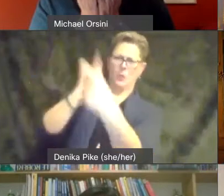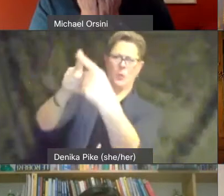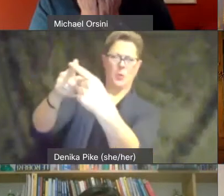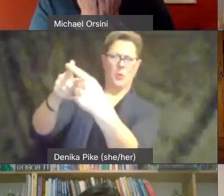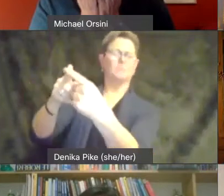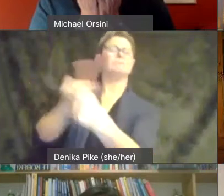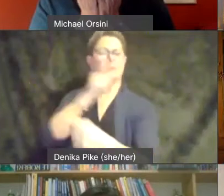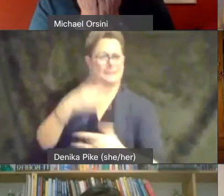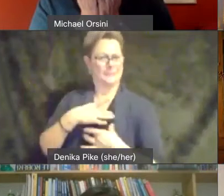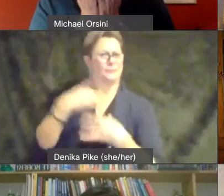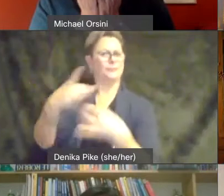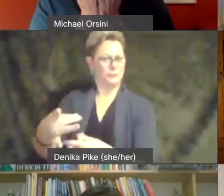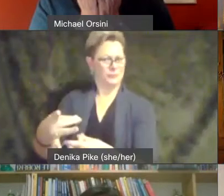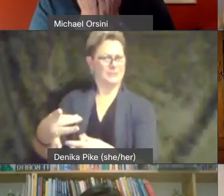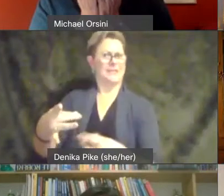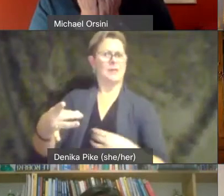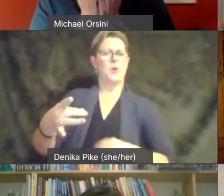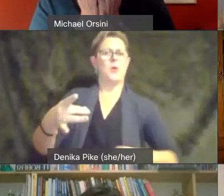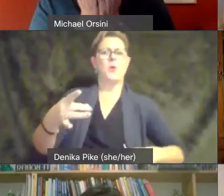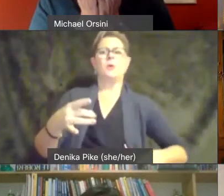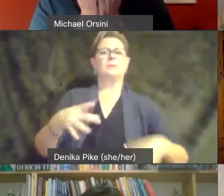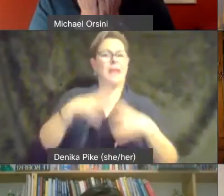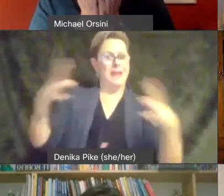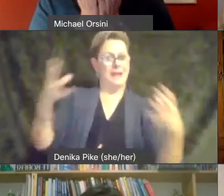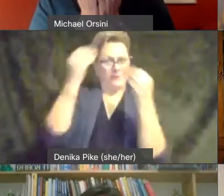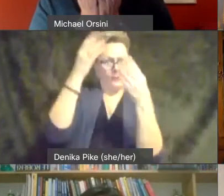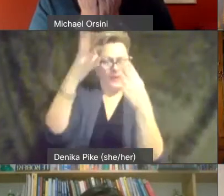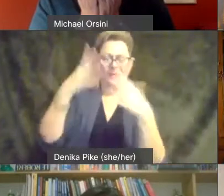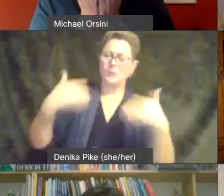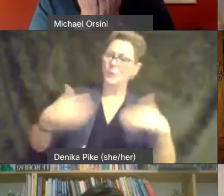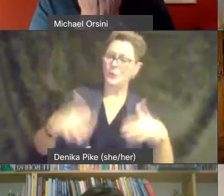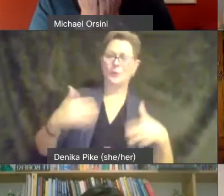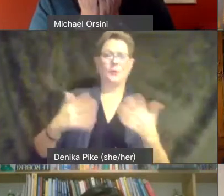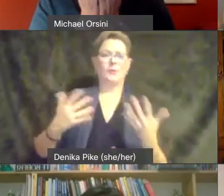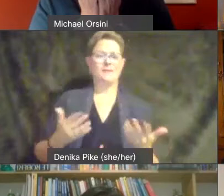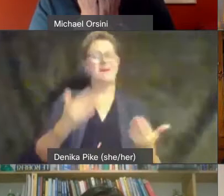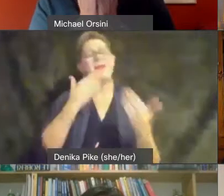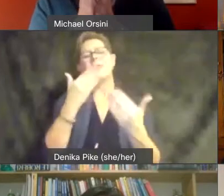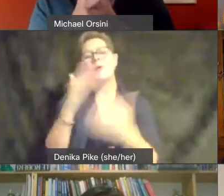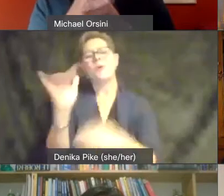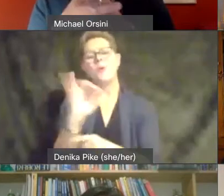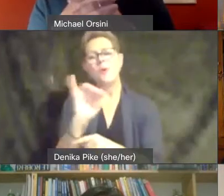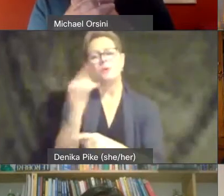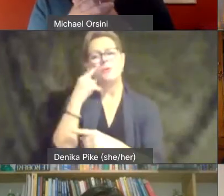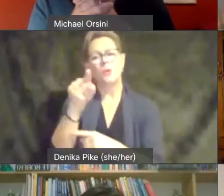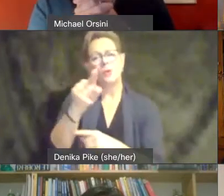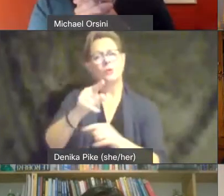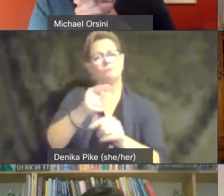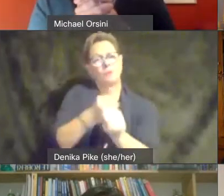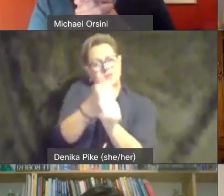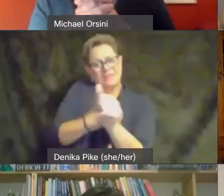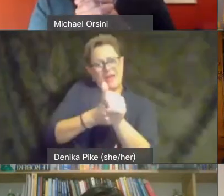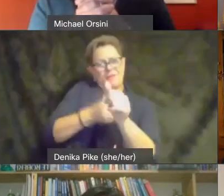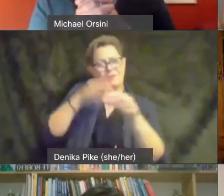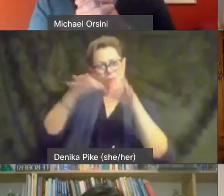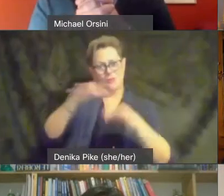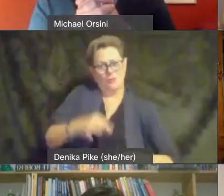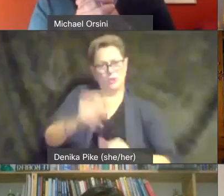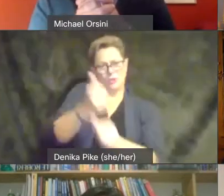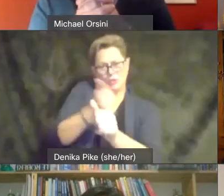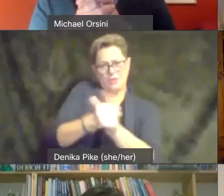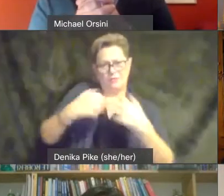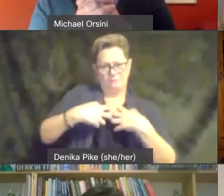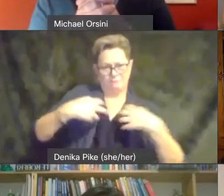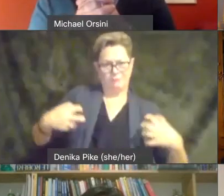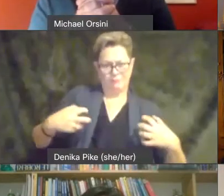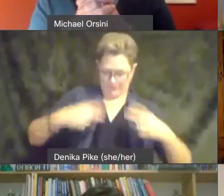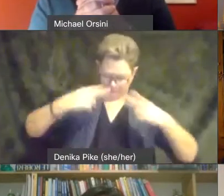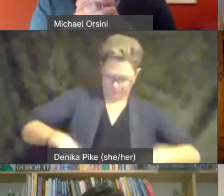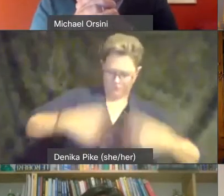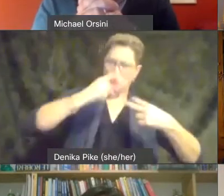So, there's so much to dive into there during the question, period, and thank you also, for yourself description. So, although I'm familiar with image descriptions that that's the 1st time.